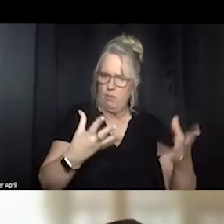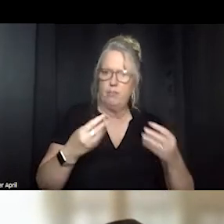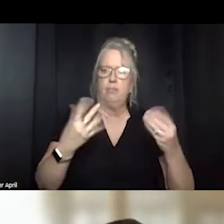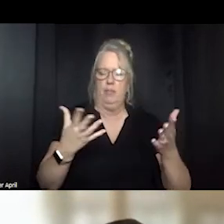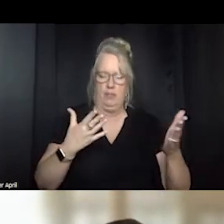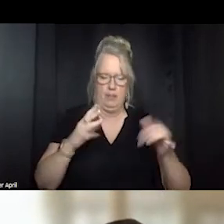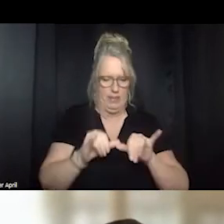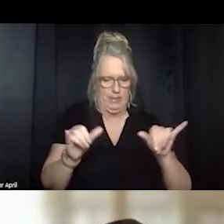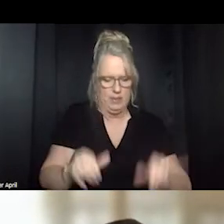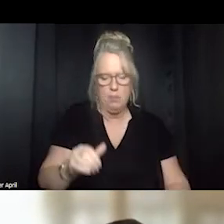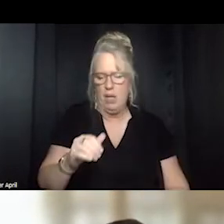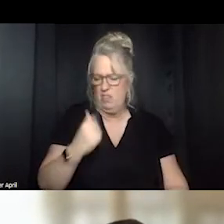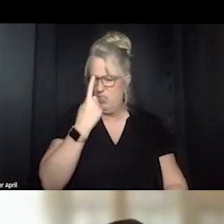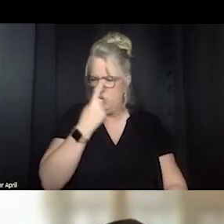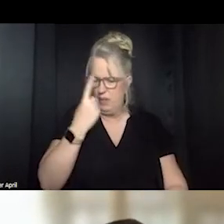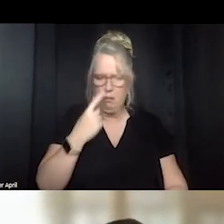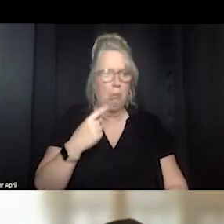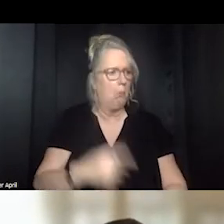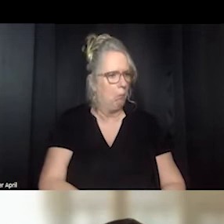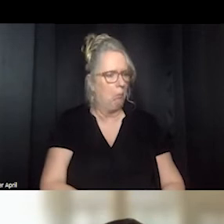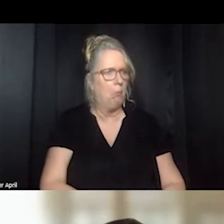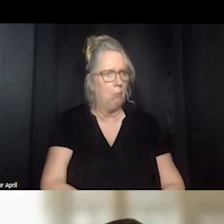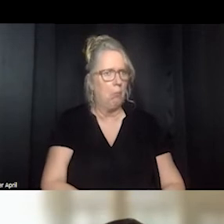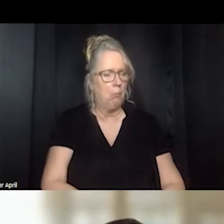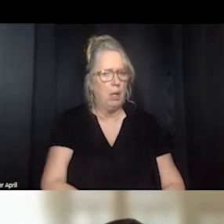YOU KNOW YOU THINK JUST ABOUT, I THINK, WELL, LIKE, EXTEND THIS TO MATERNAL,